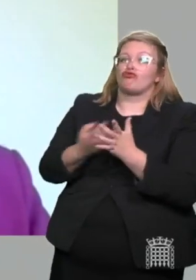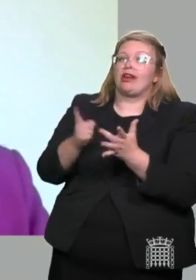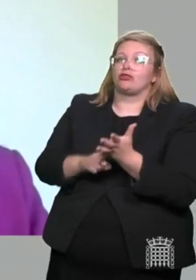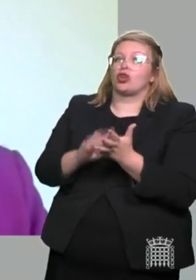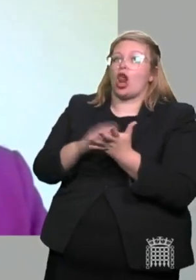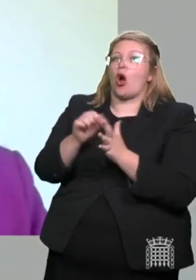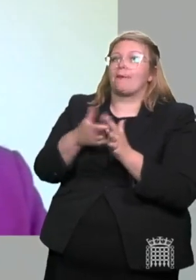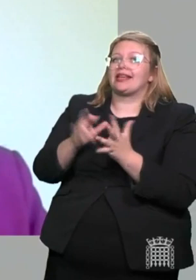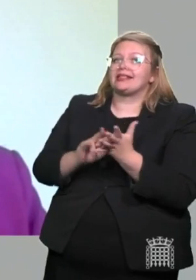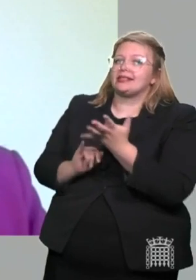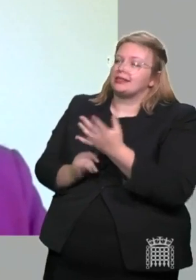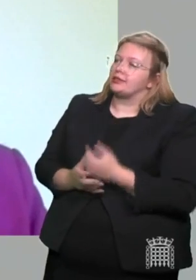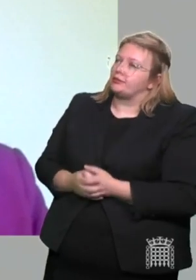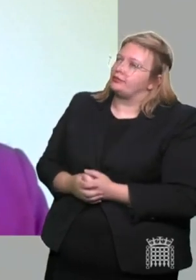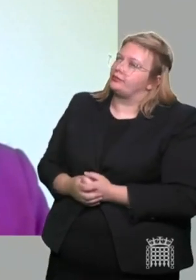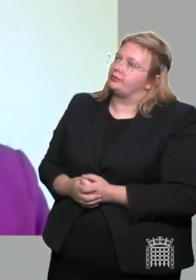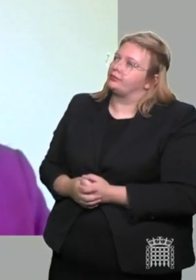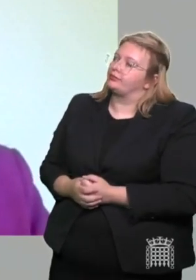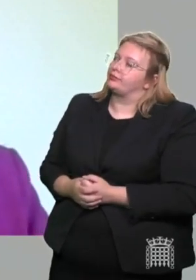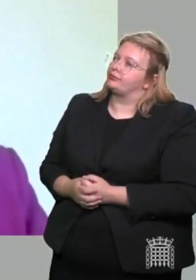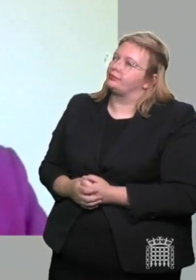(Luton South) (Lab) [V] When were the Prime Minister